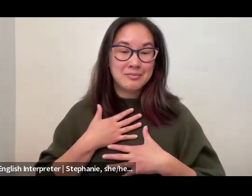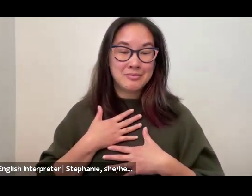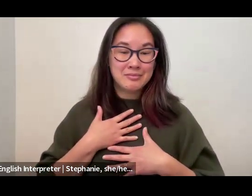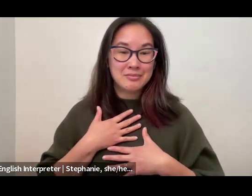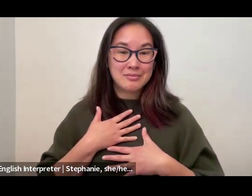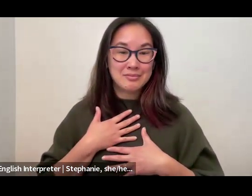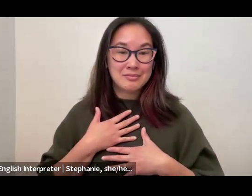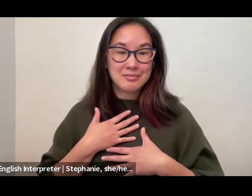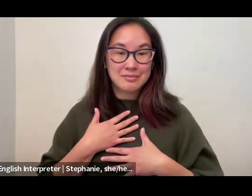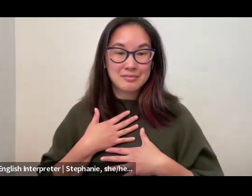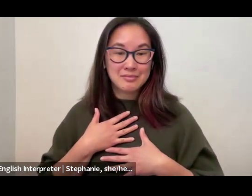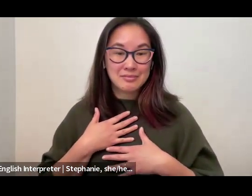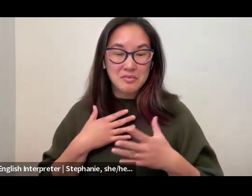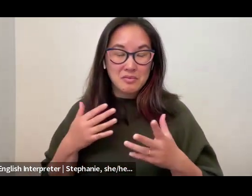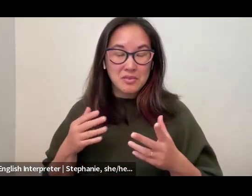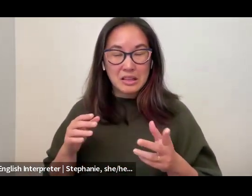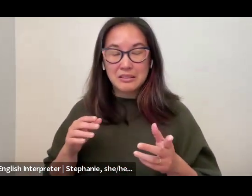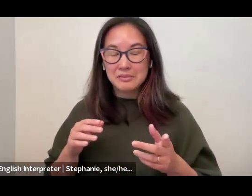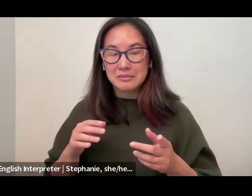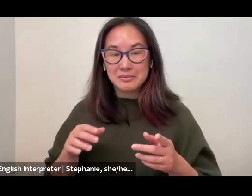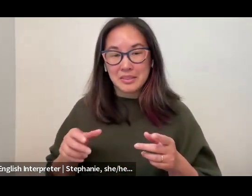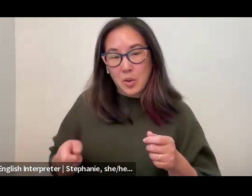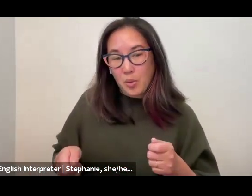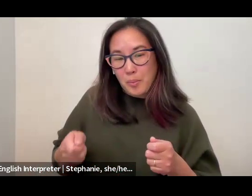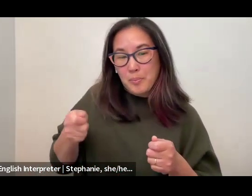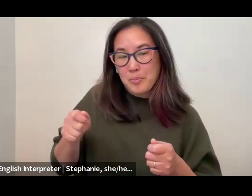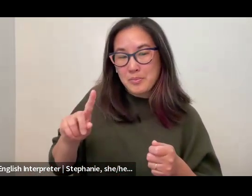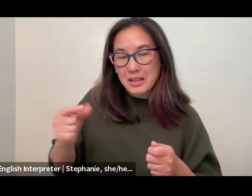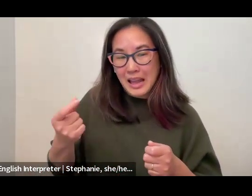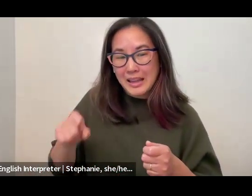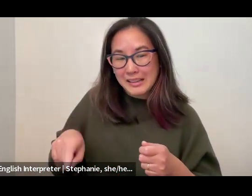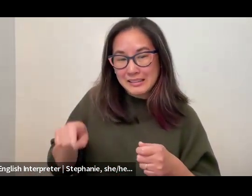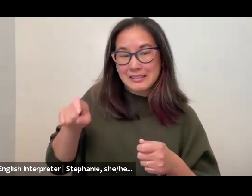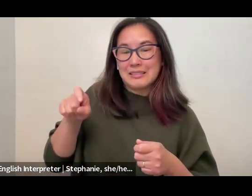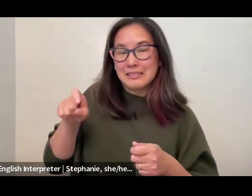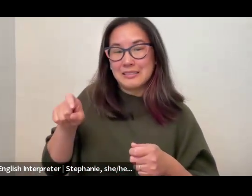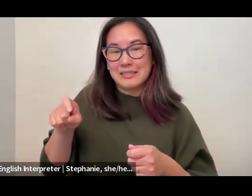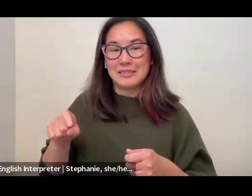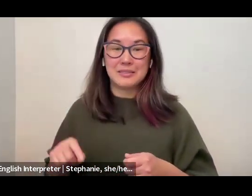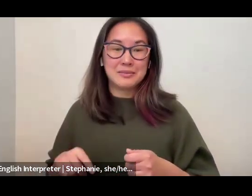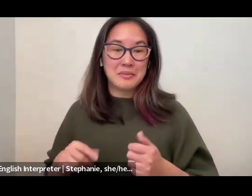Lift that right leg, or envision that you're pulling that right leg. And maybe you're doing something with the left arm.